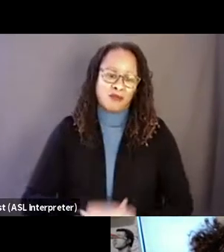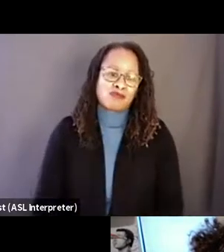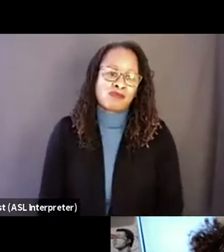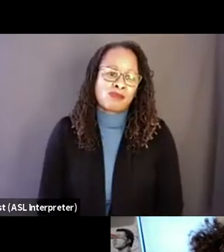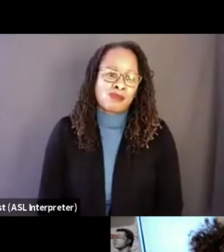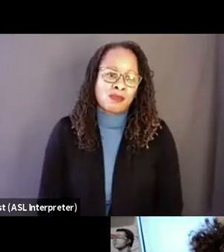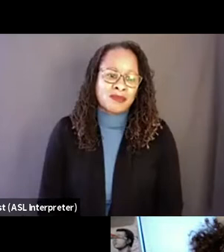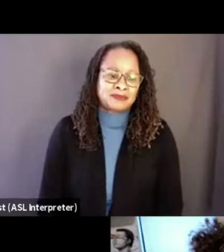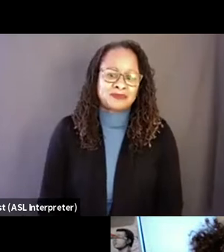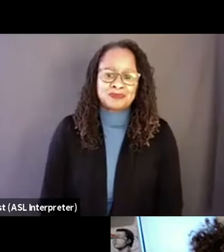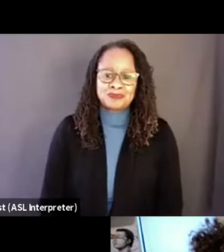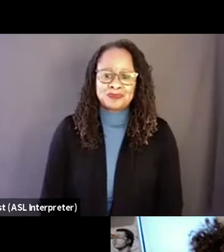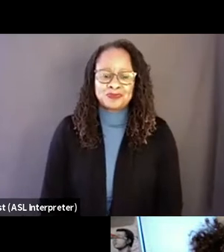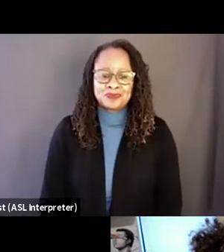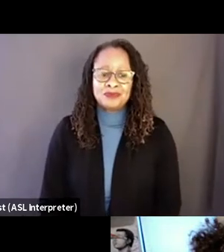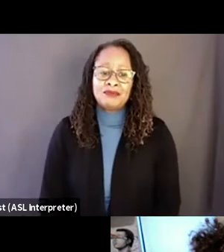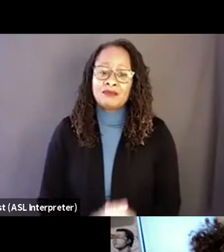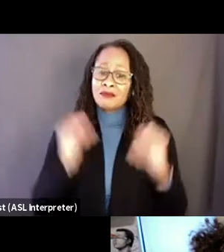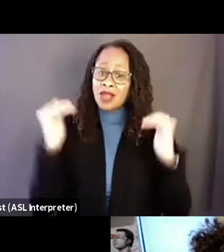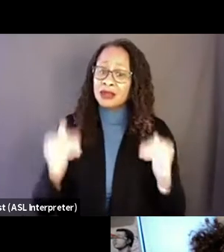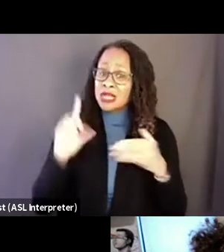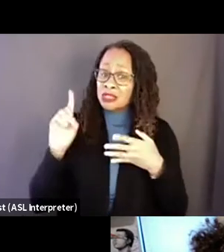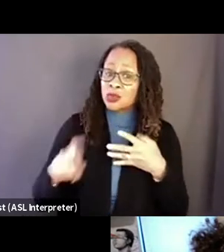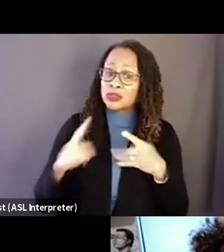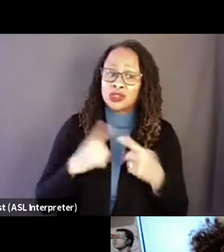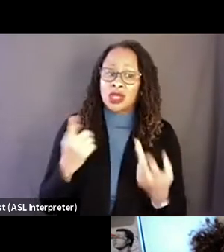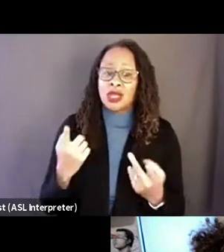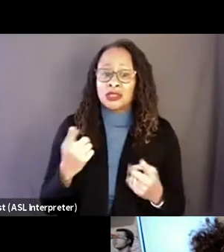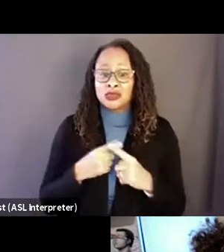And this question is to you, but also, sorry.